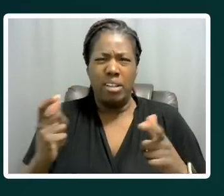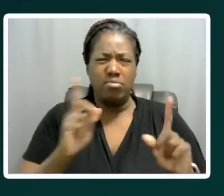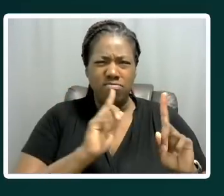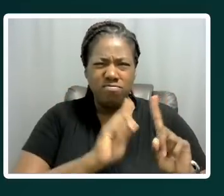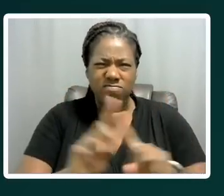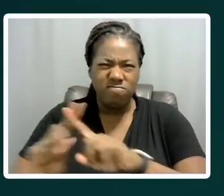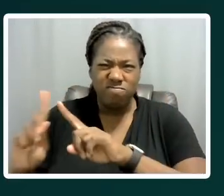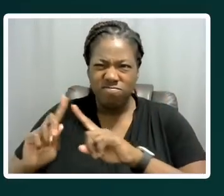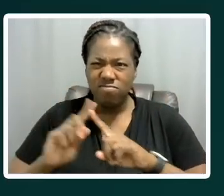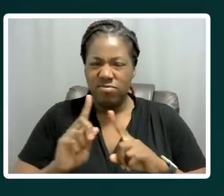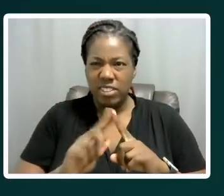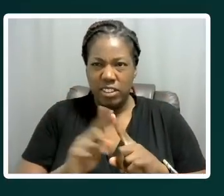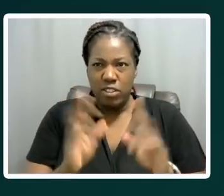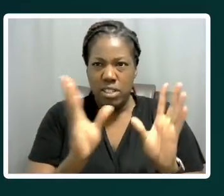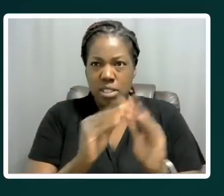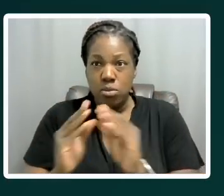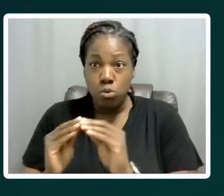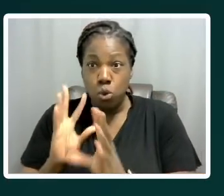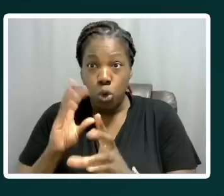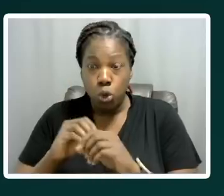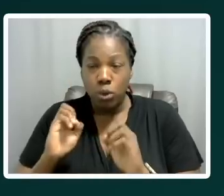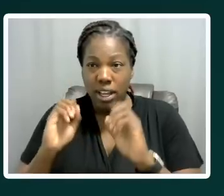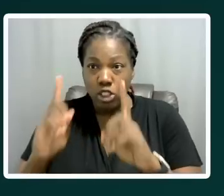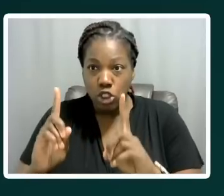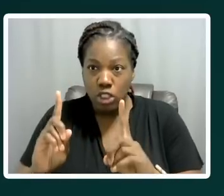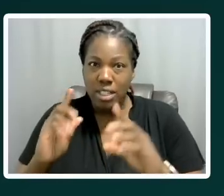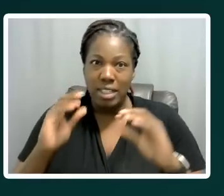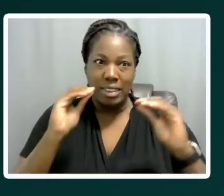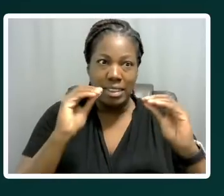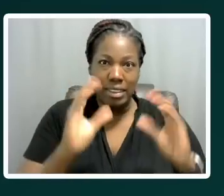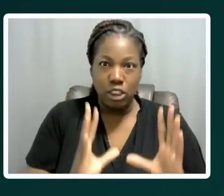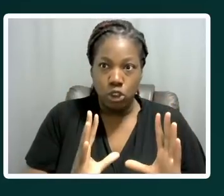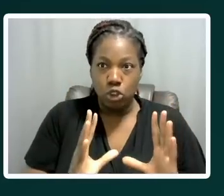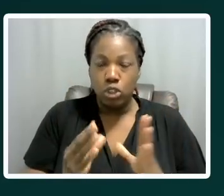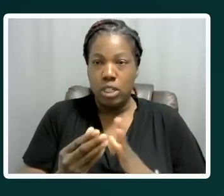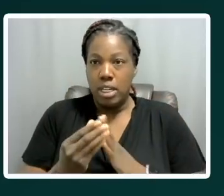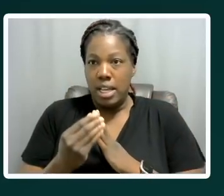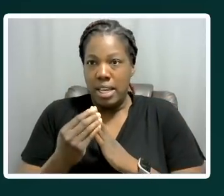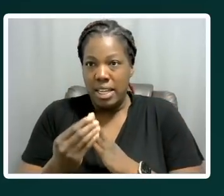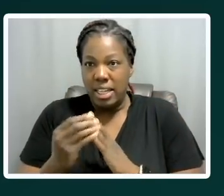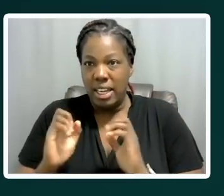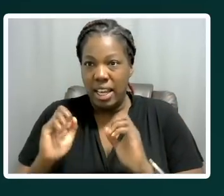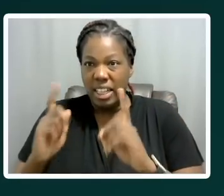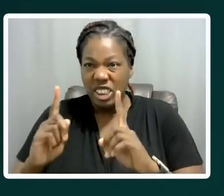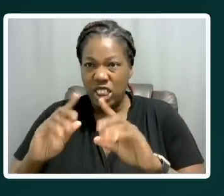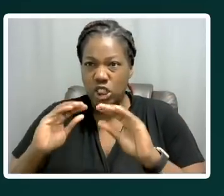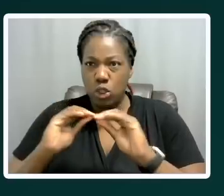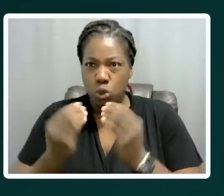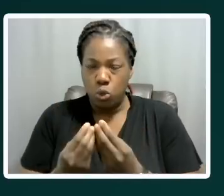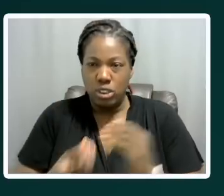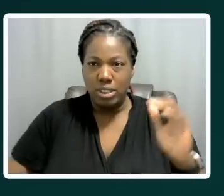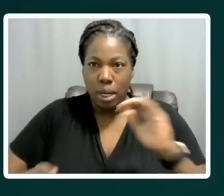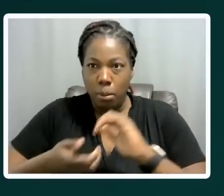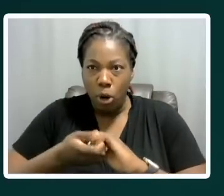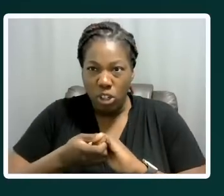Smithsonian educators, classroom teachers, and leading education organizations and partners.